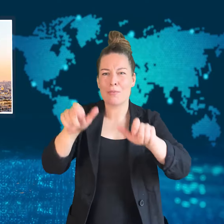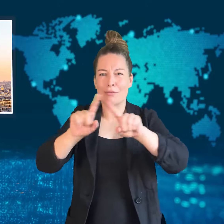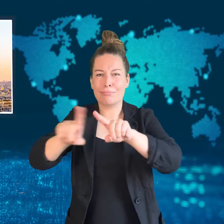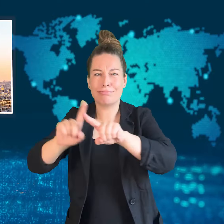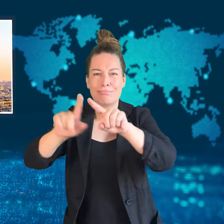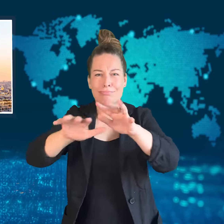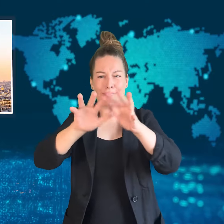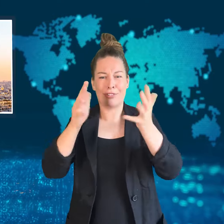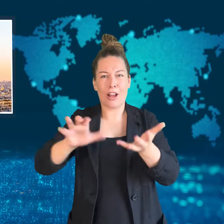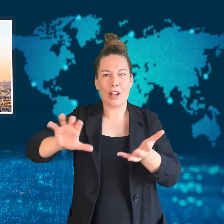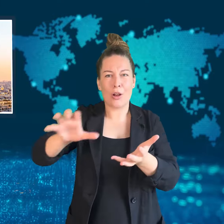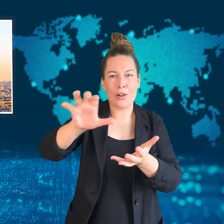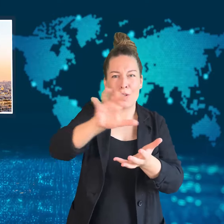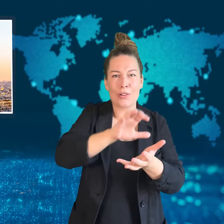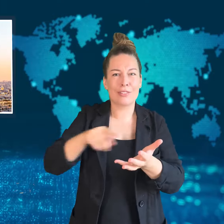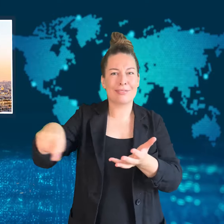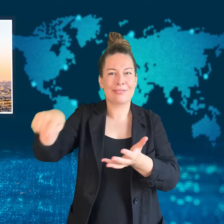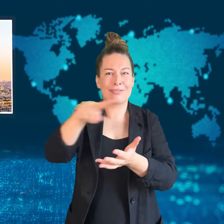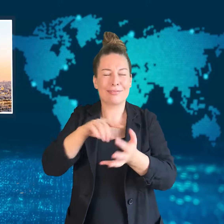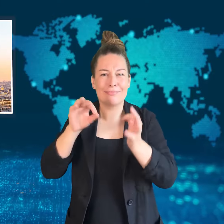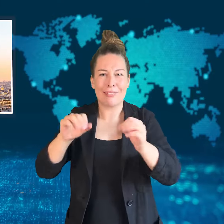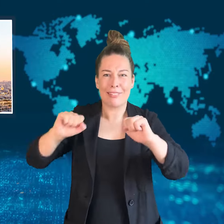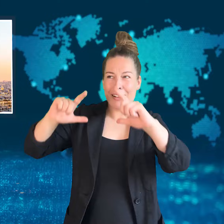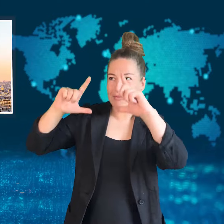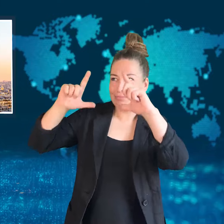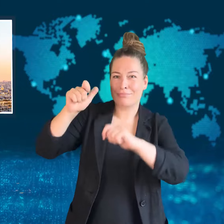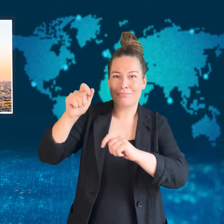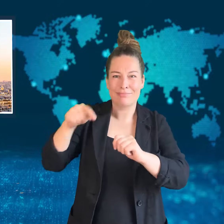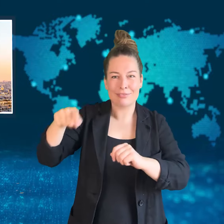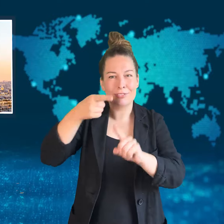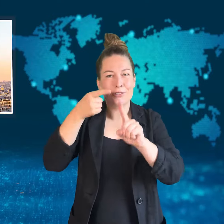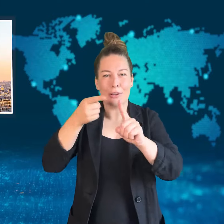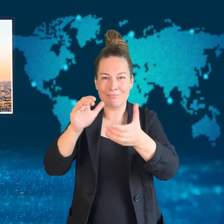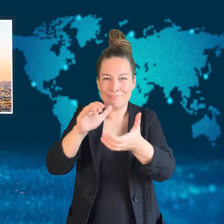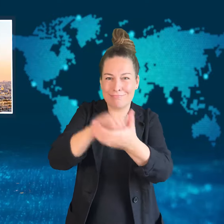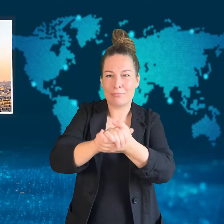and countries together, the selfie became heavily celebrated.